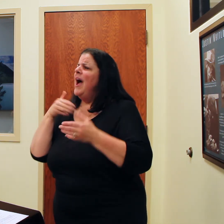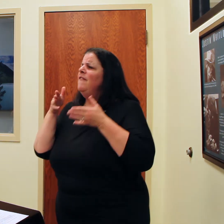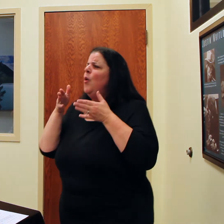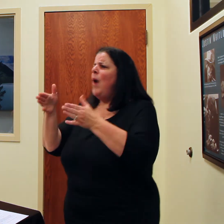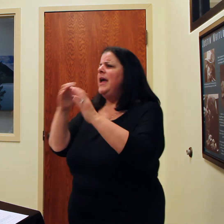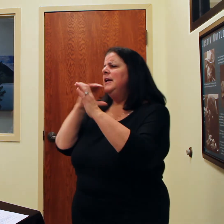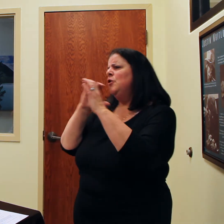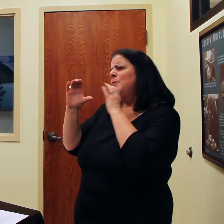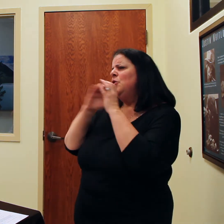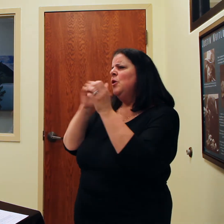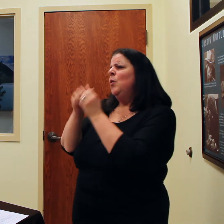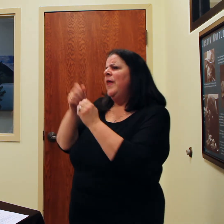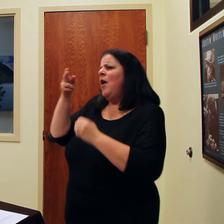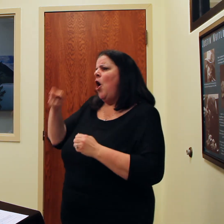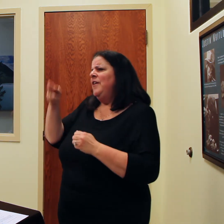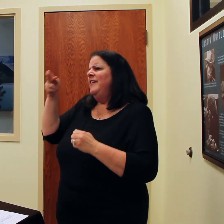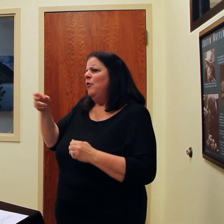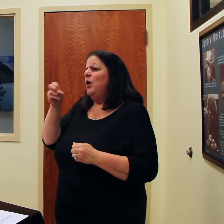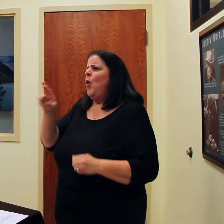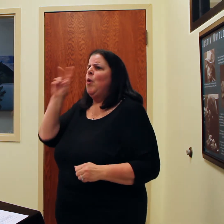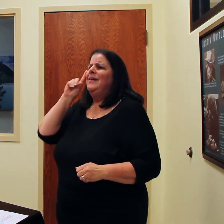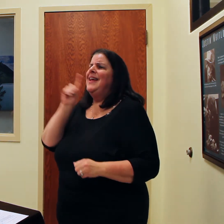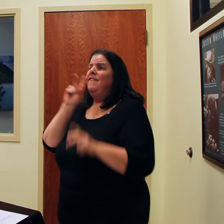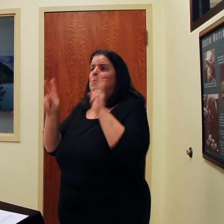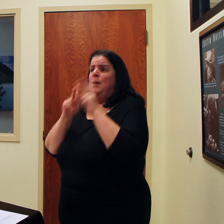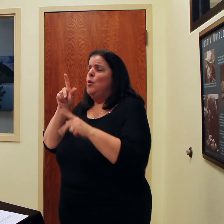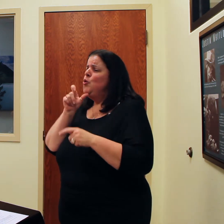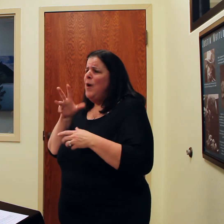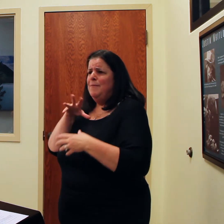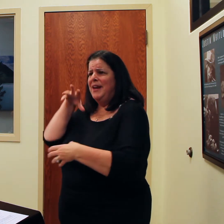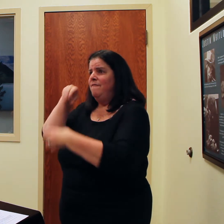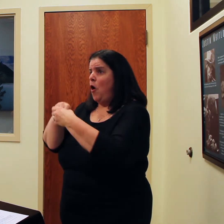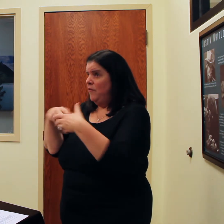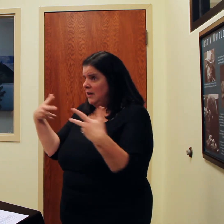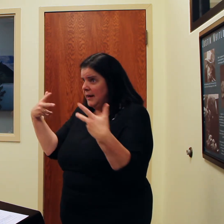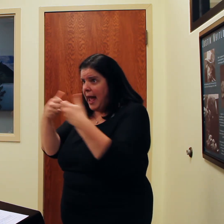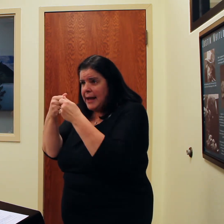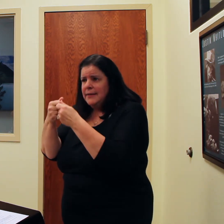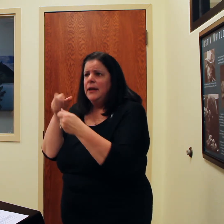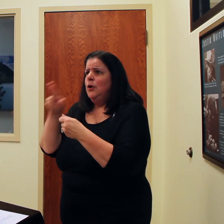with hard of hearing or deaf people who've been involved in an accident?